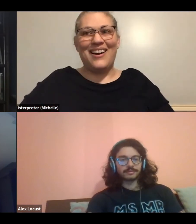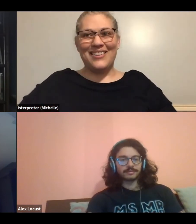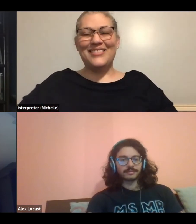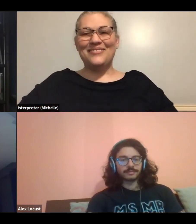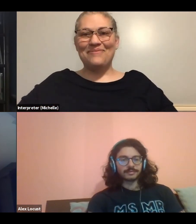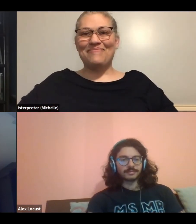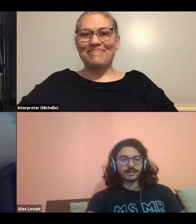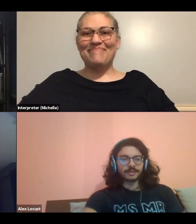Alex Locust: as well.